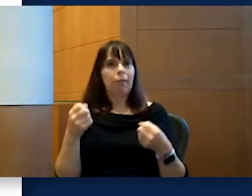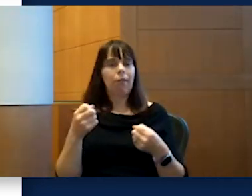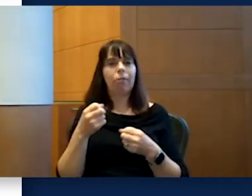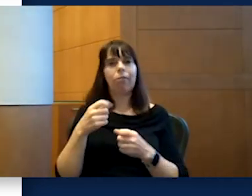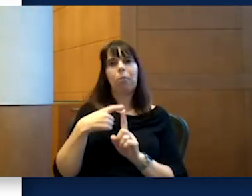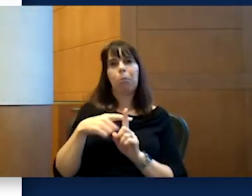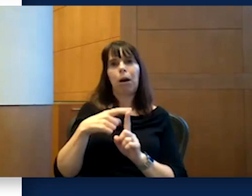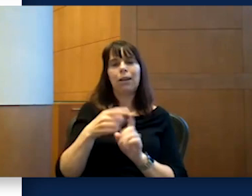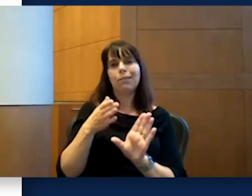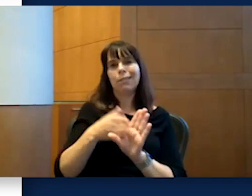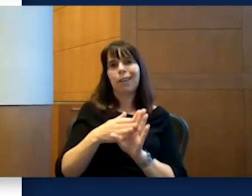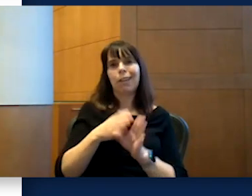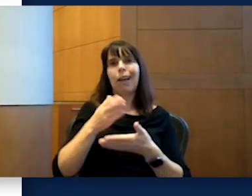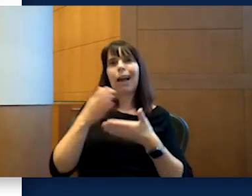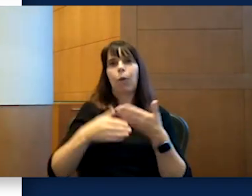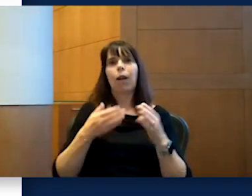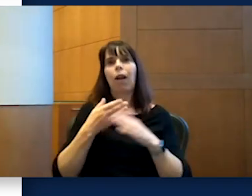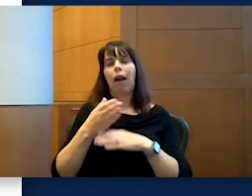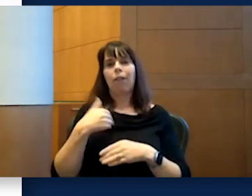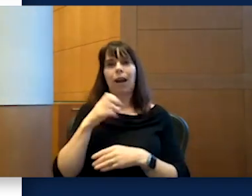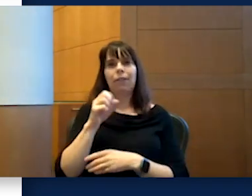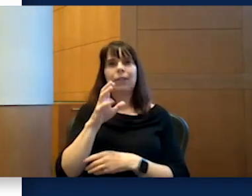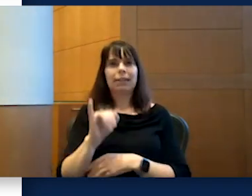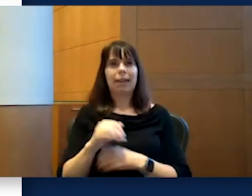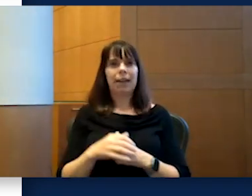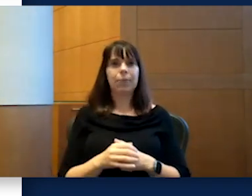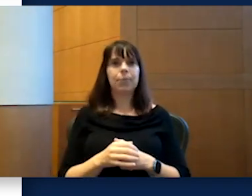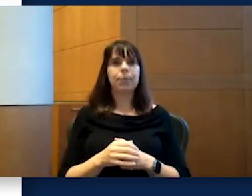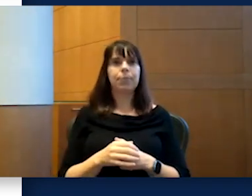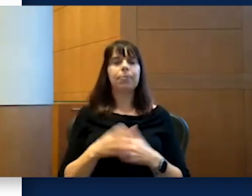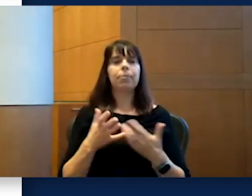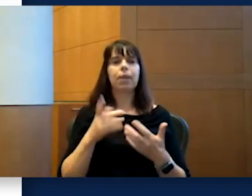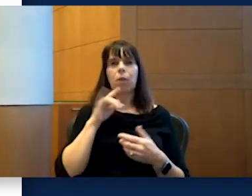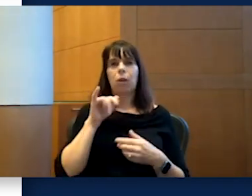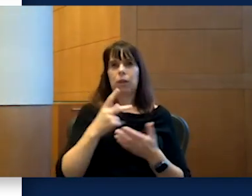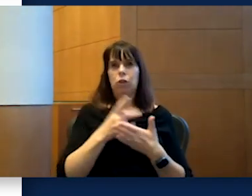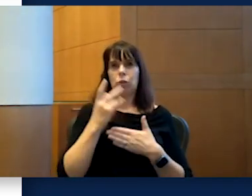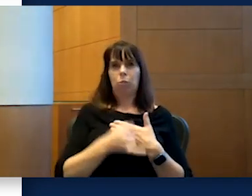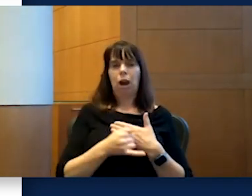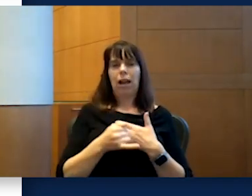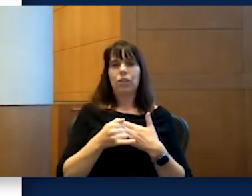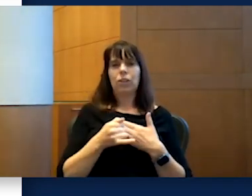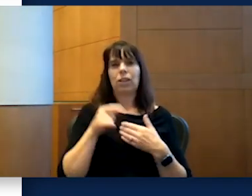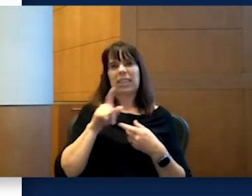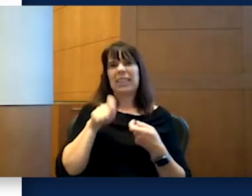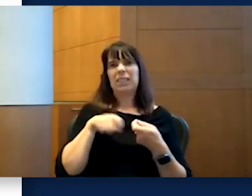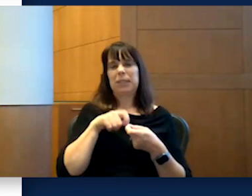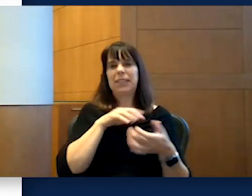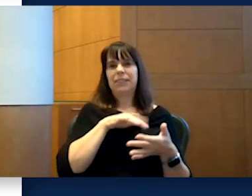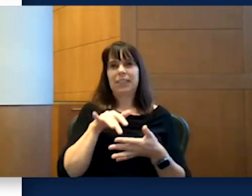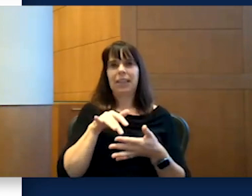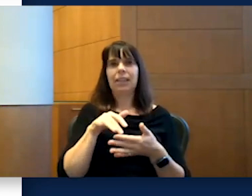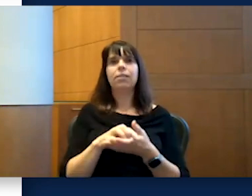In this specific study we sought to identify the extent to which participants in this project engage with their own healthcare. So, what sort of is the lay of the land in healthcare engagement among a group of people with traumatic spinal cord injury?